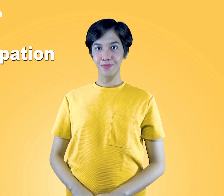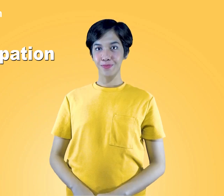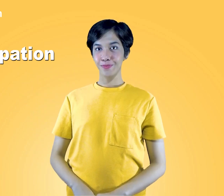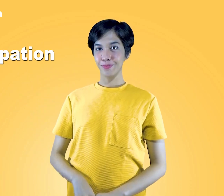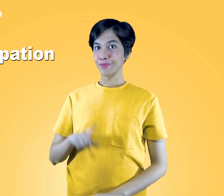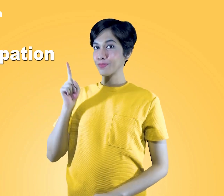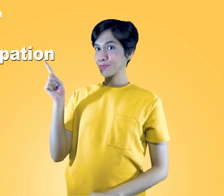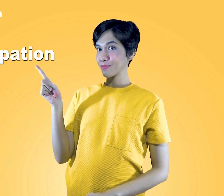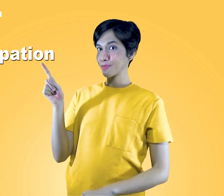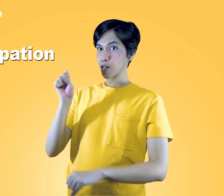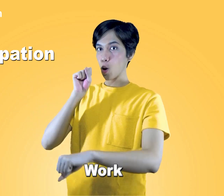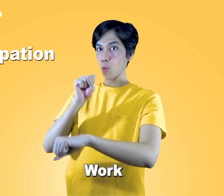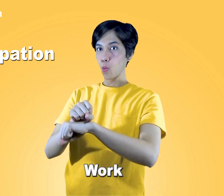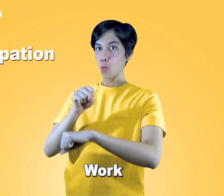Occupation